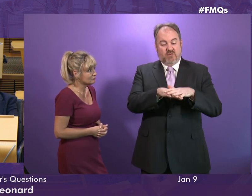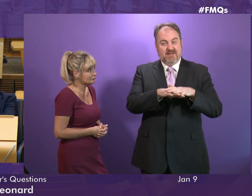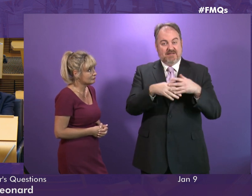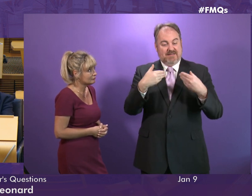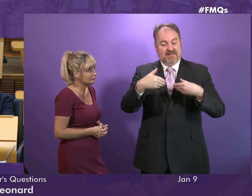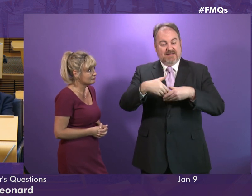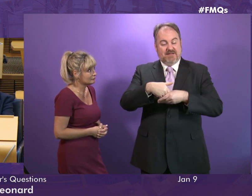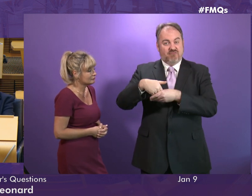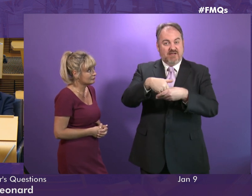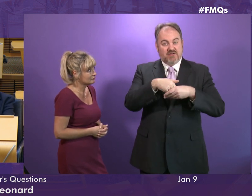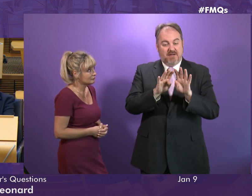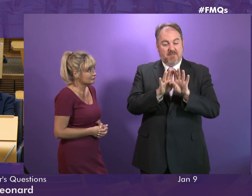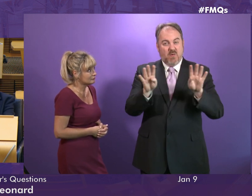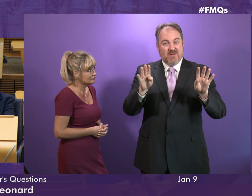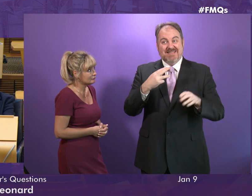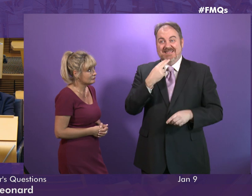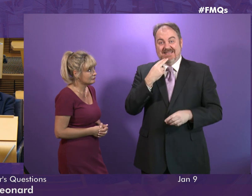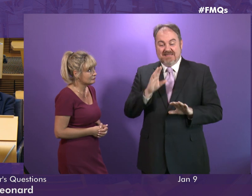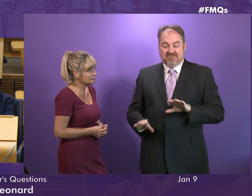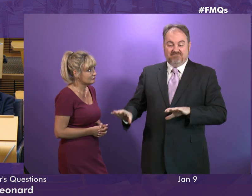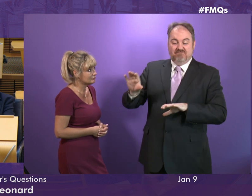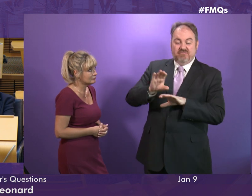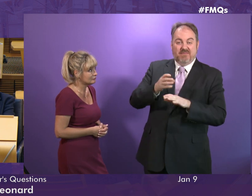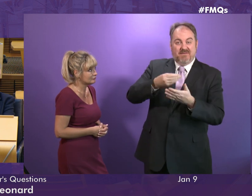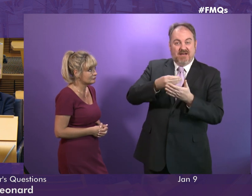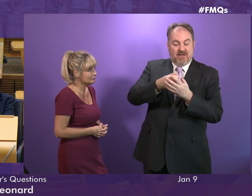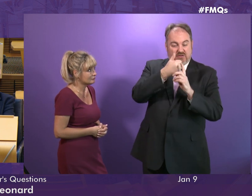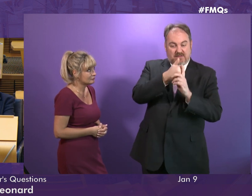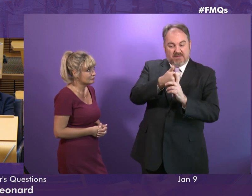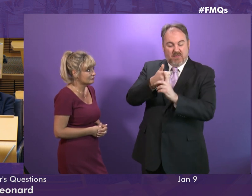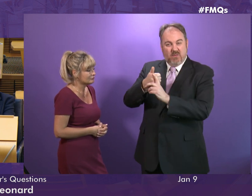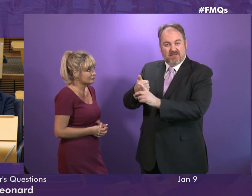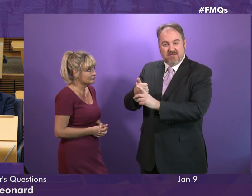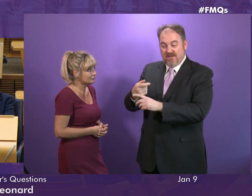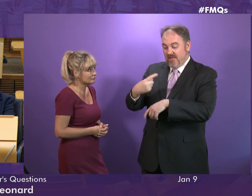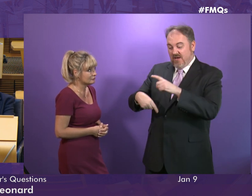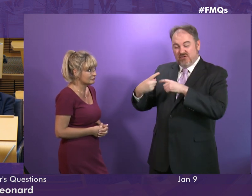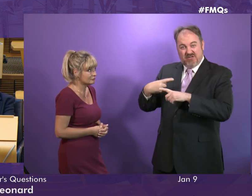required a financial bailout, and just over a year ago we warned that acute pressures